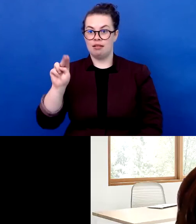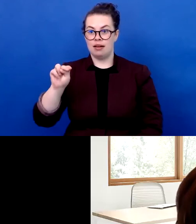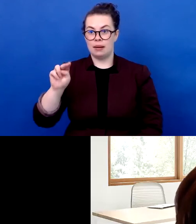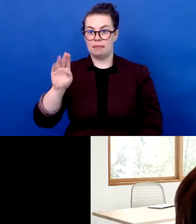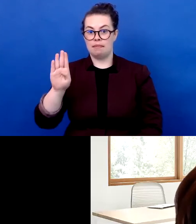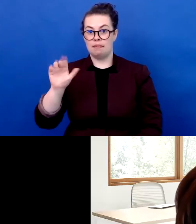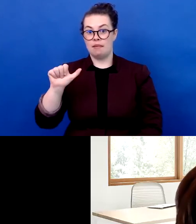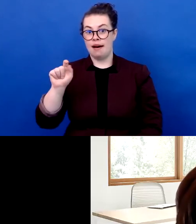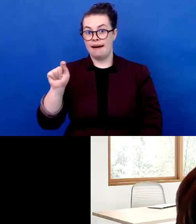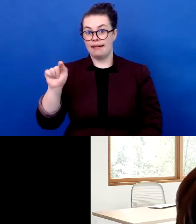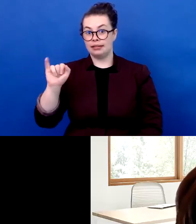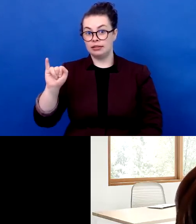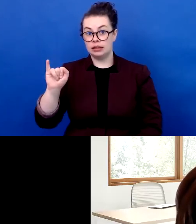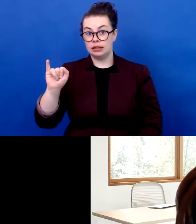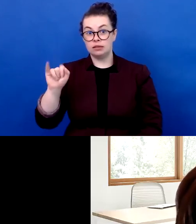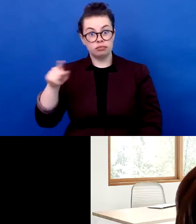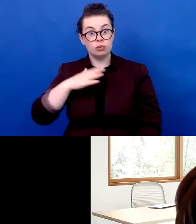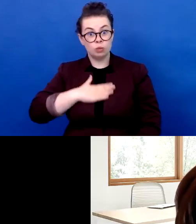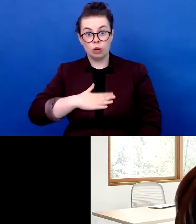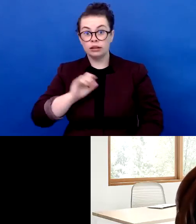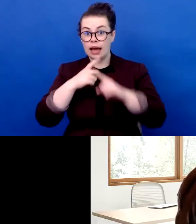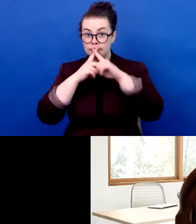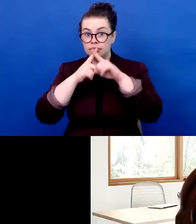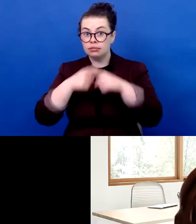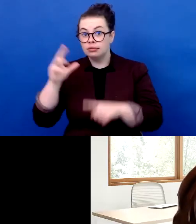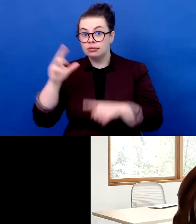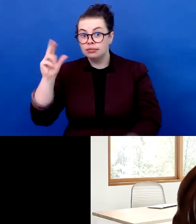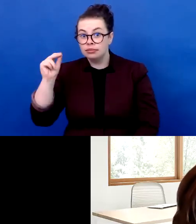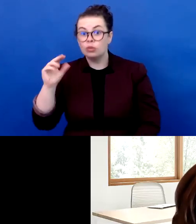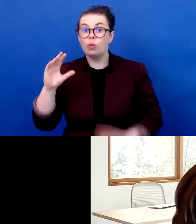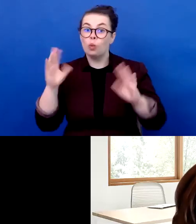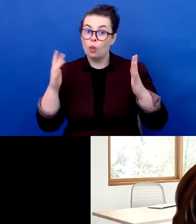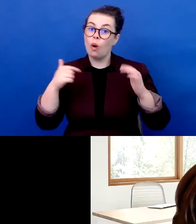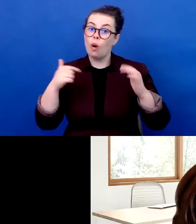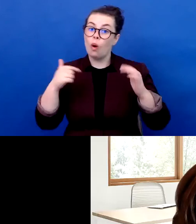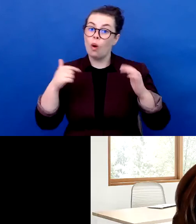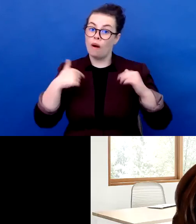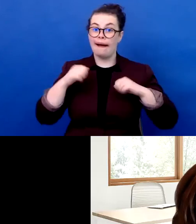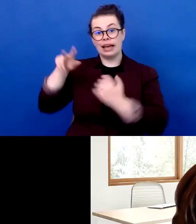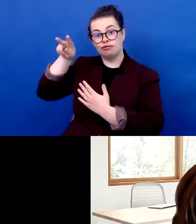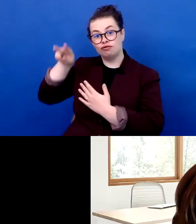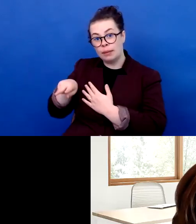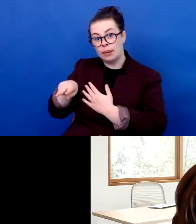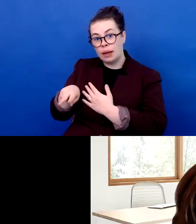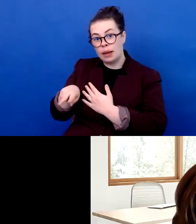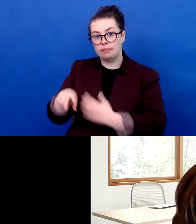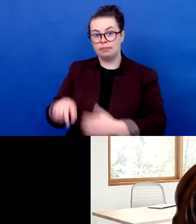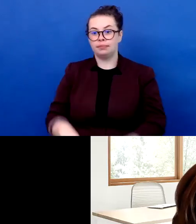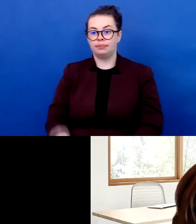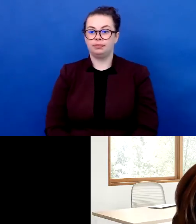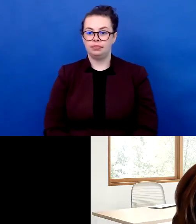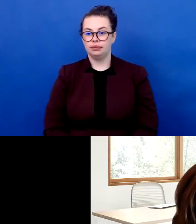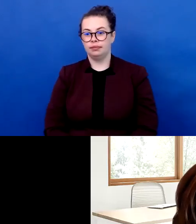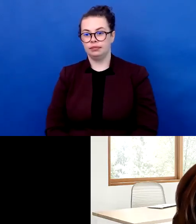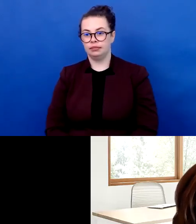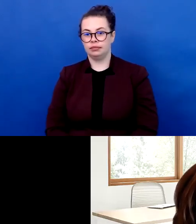the floor to ask your question yourself or i can read it liz on body has joined